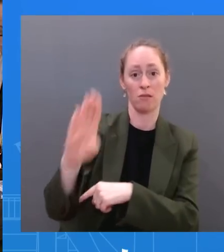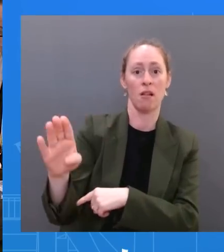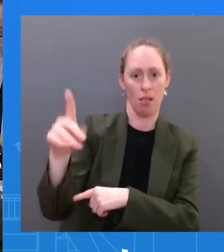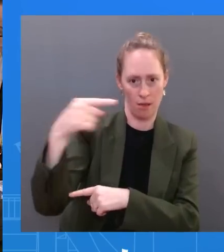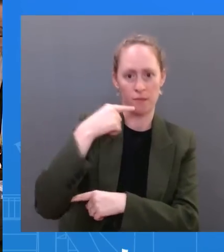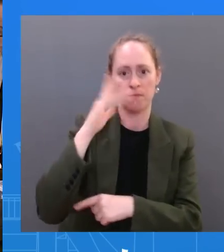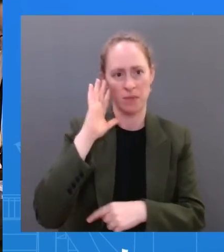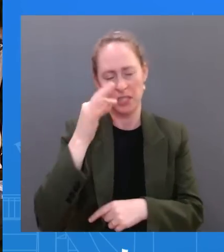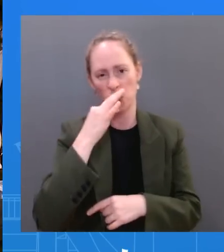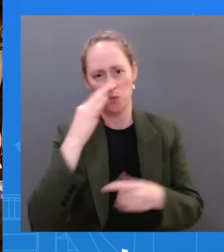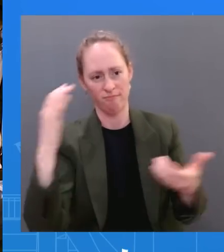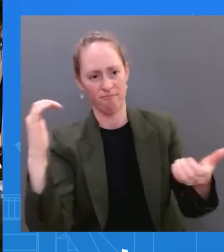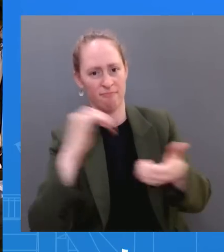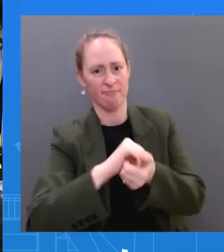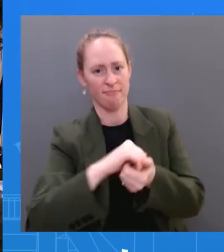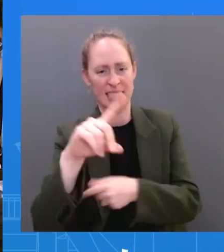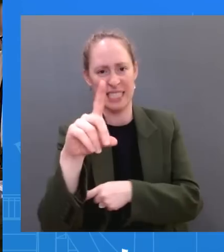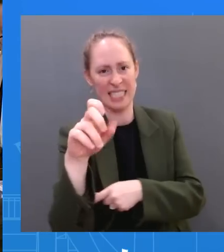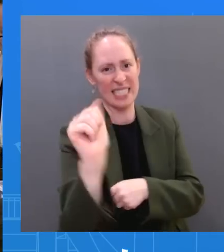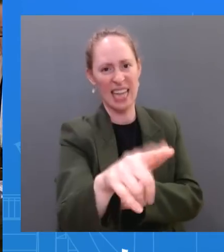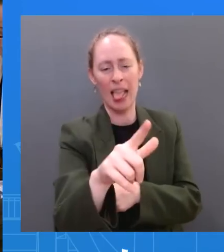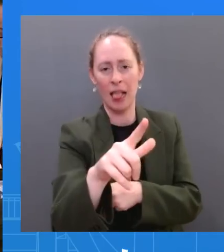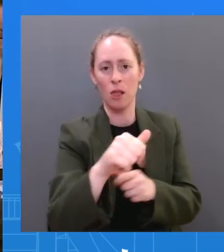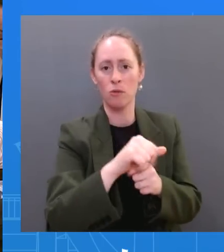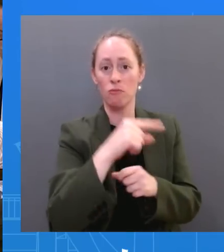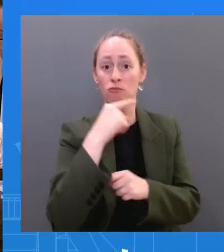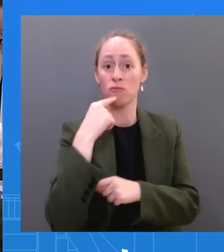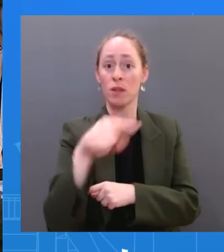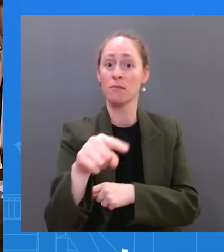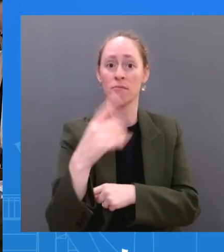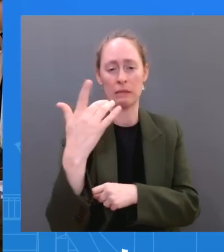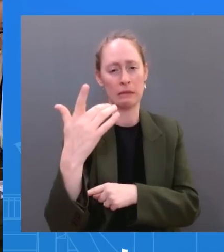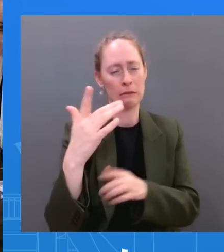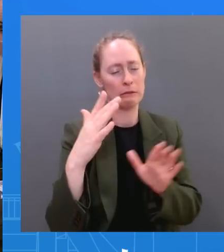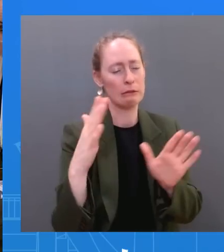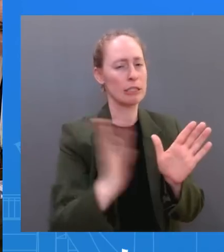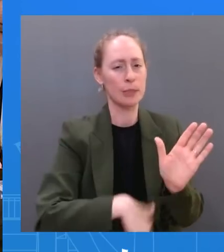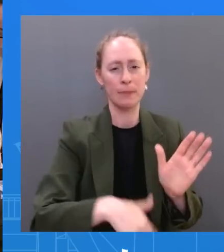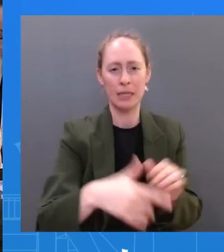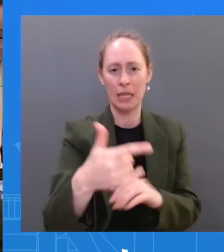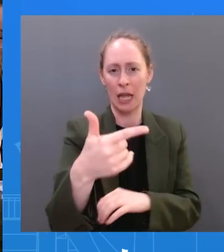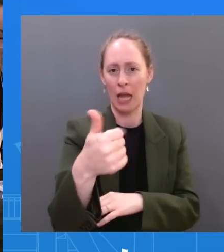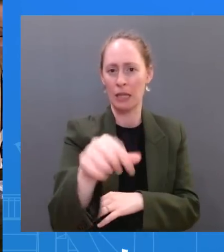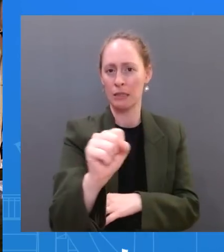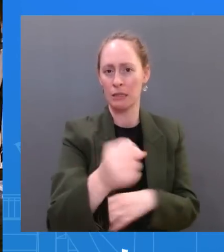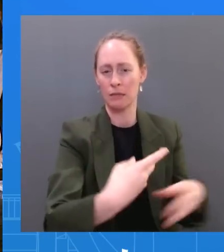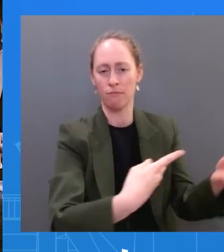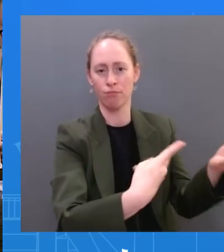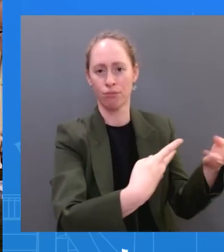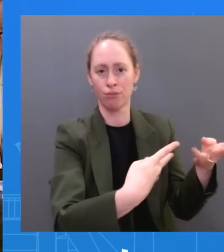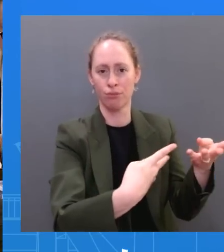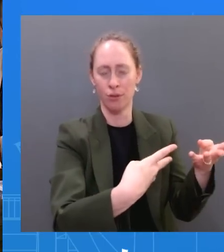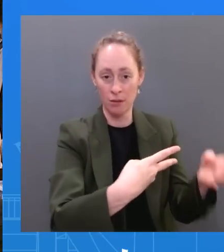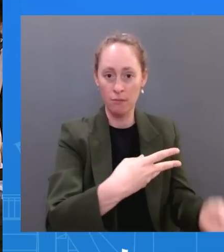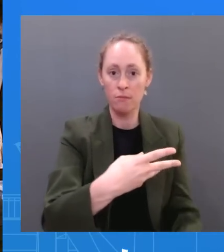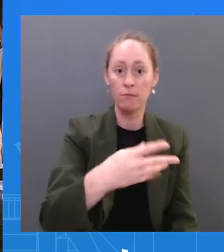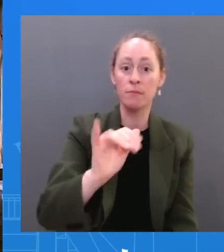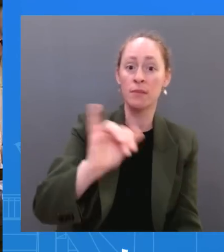So does this undermine the Western sanctions -- the White House efforts to impose costs on Russia?